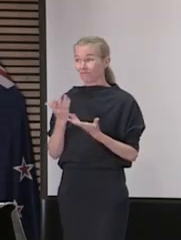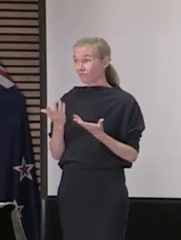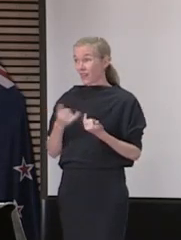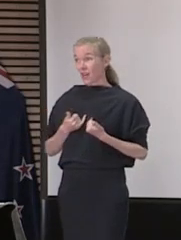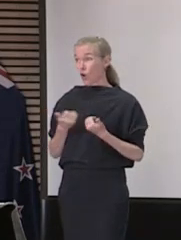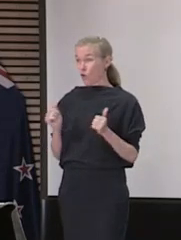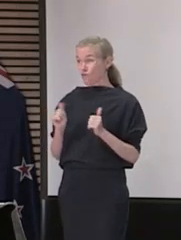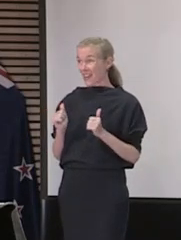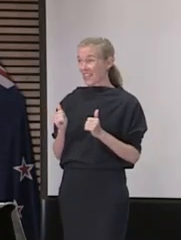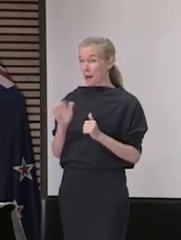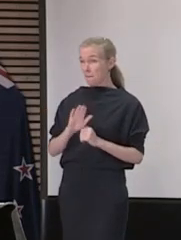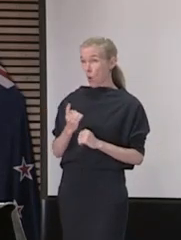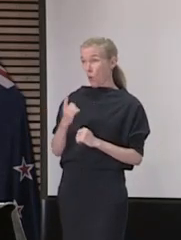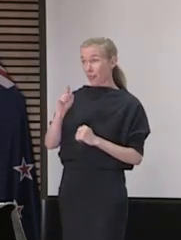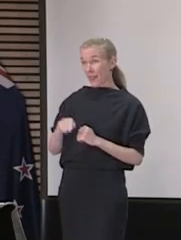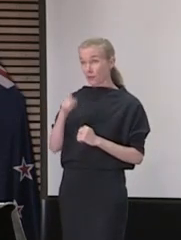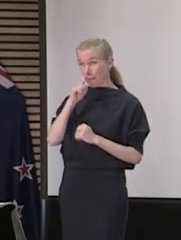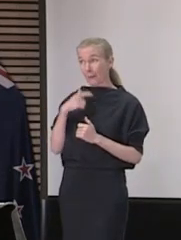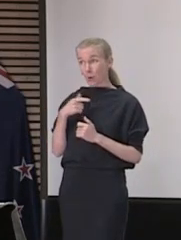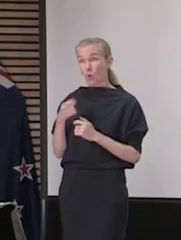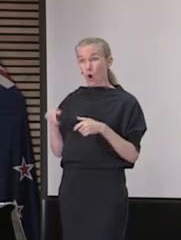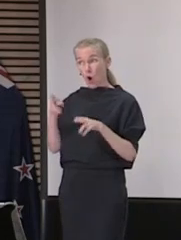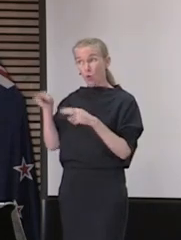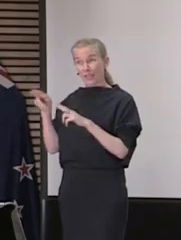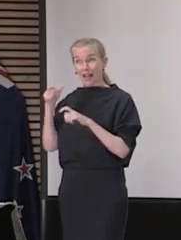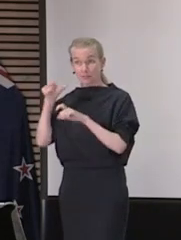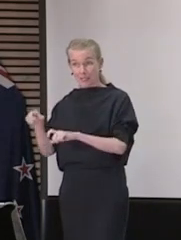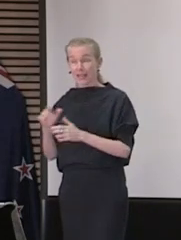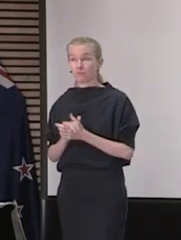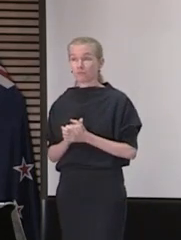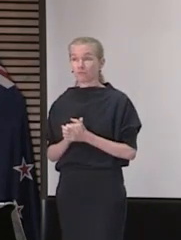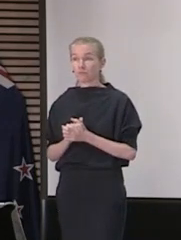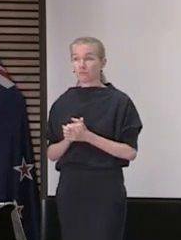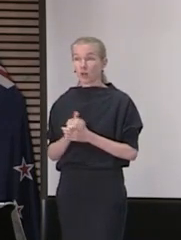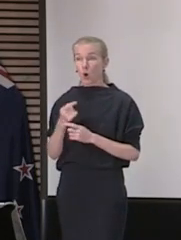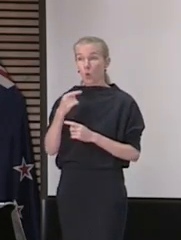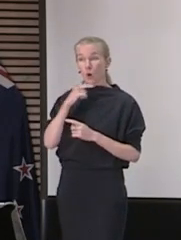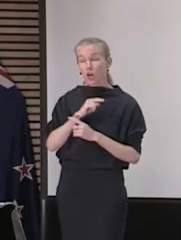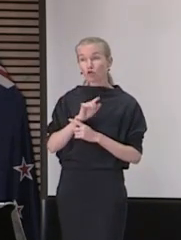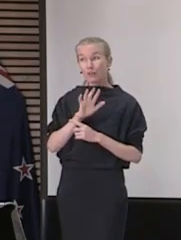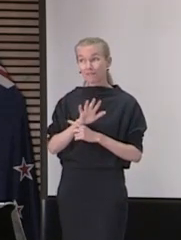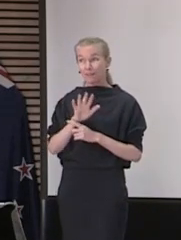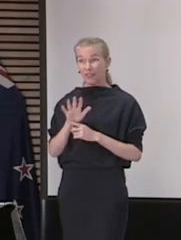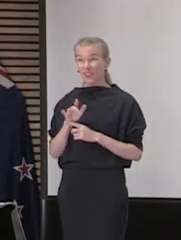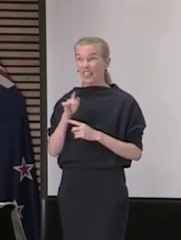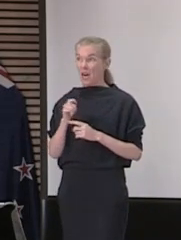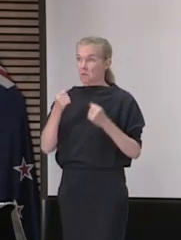90, forgiveme, 155 on top of that, whoare considered in formalquarantine.